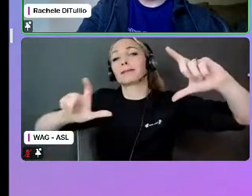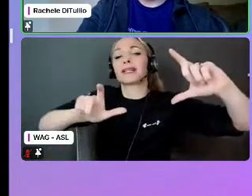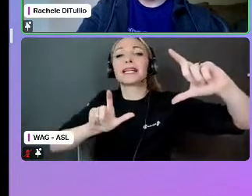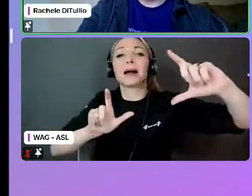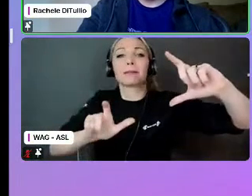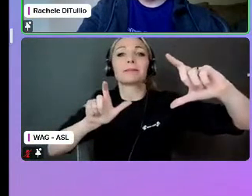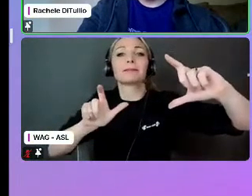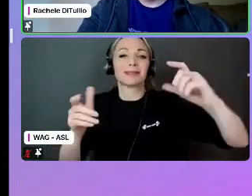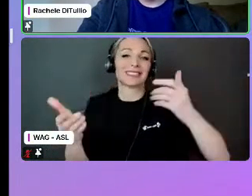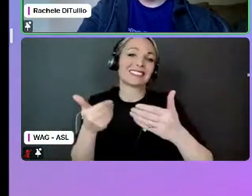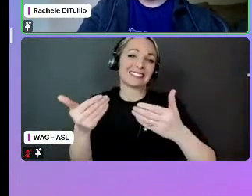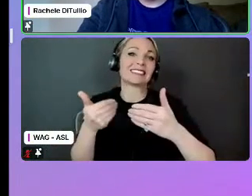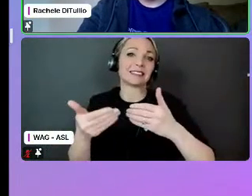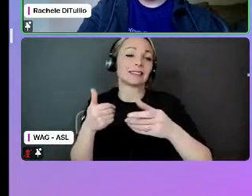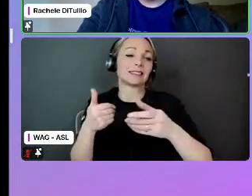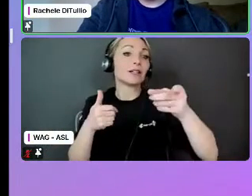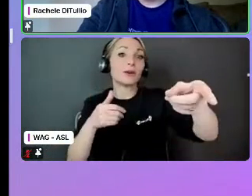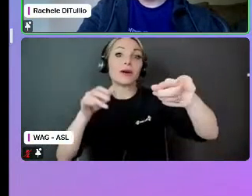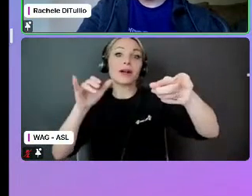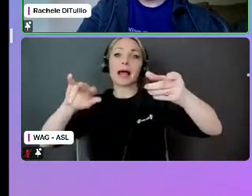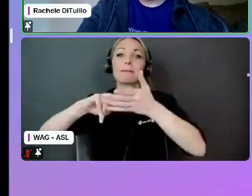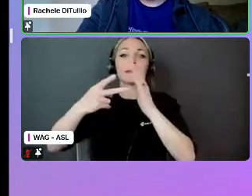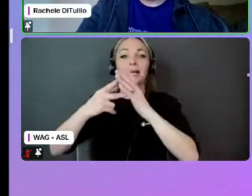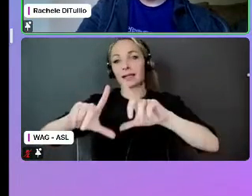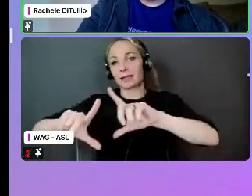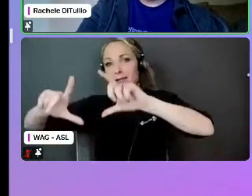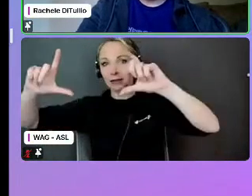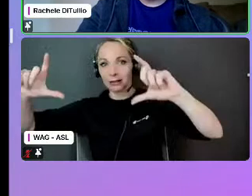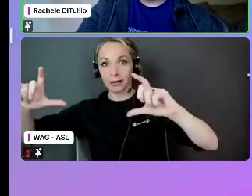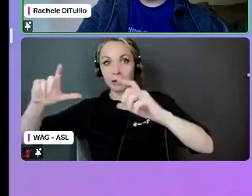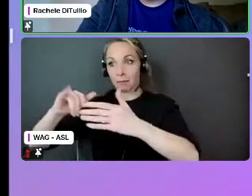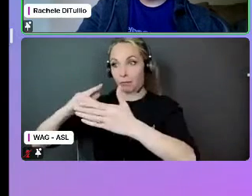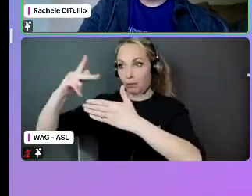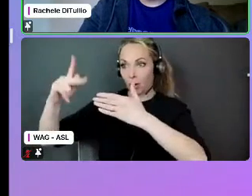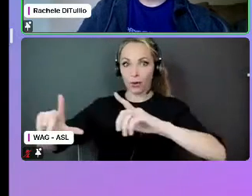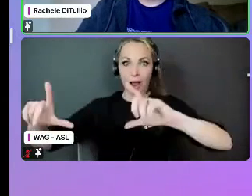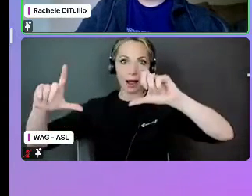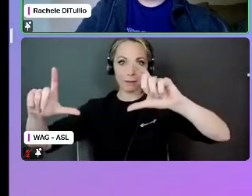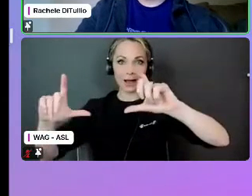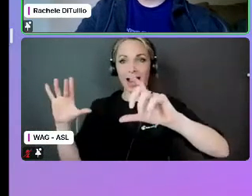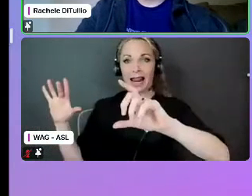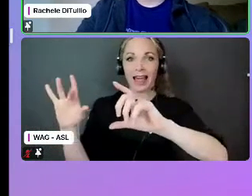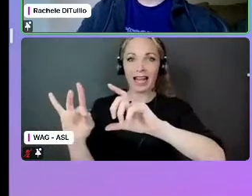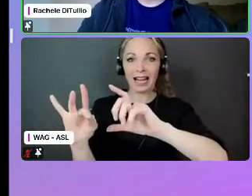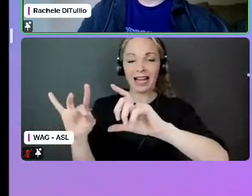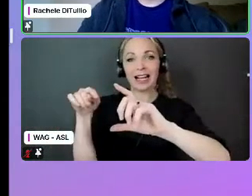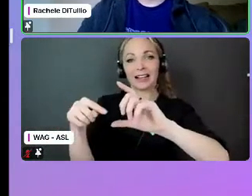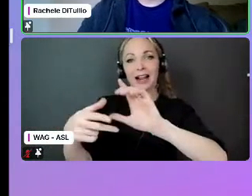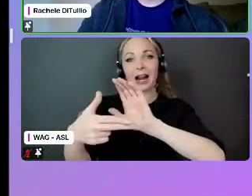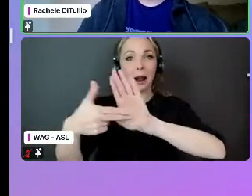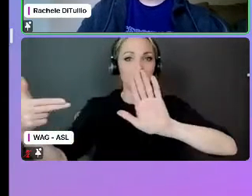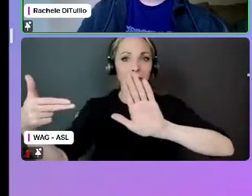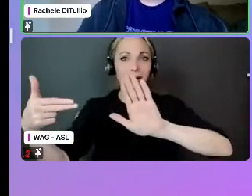controls so it's really important that whatever input you're using, you're programmatically linking that